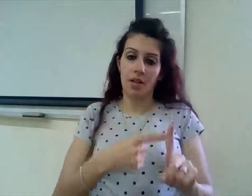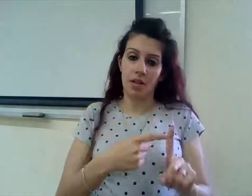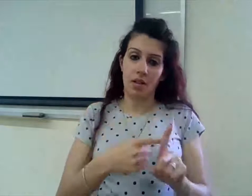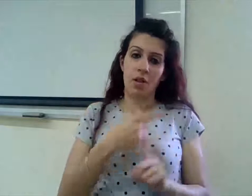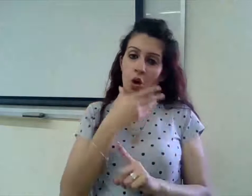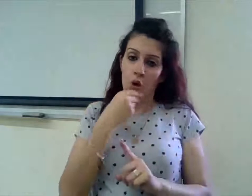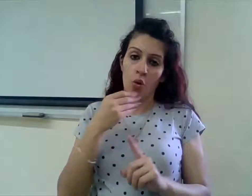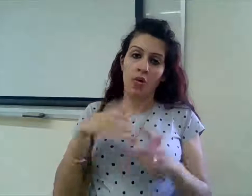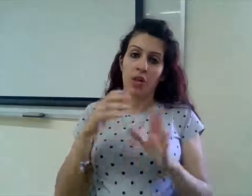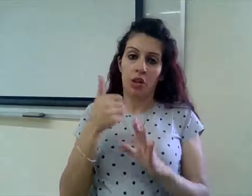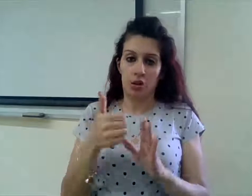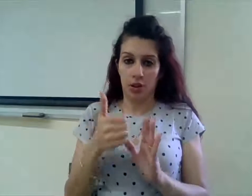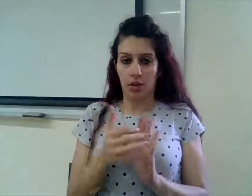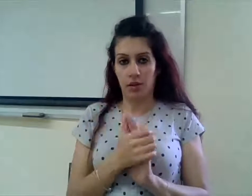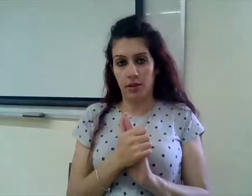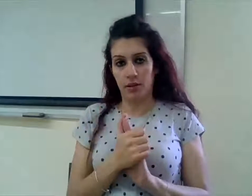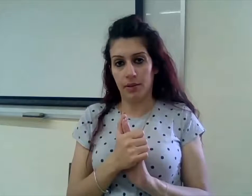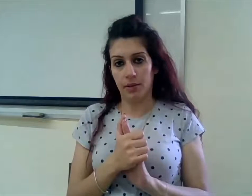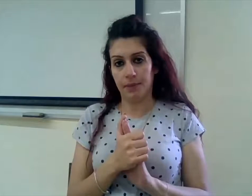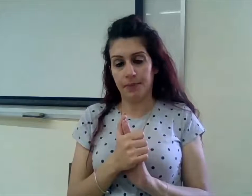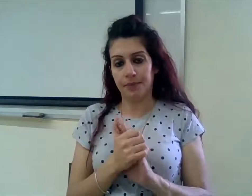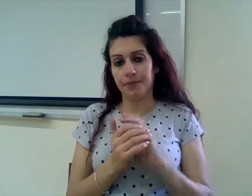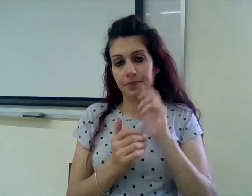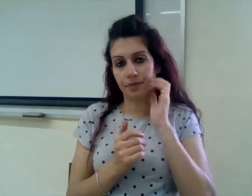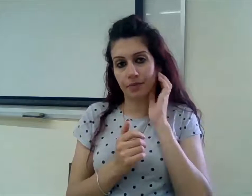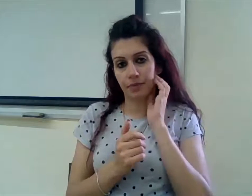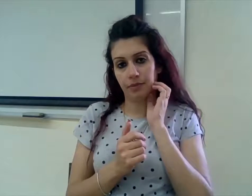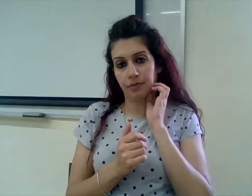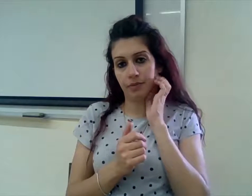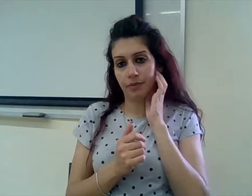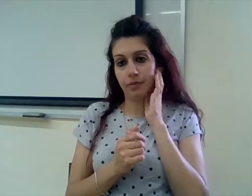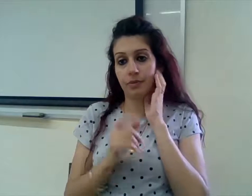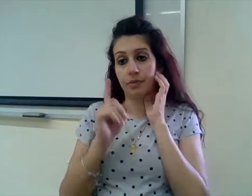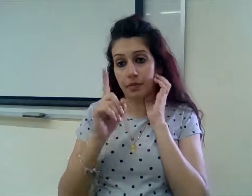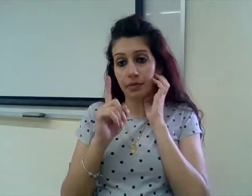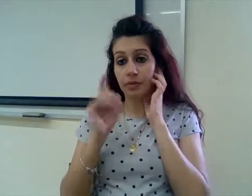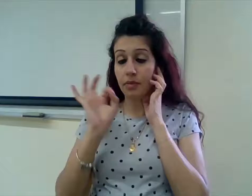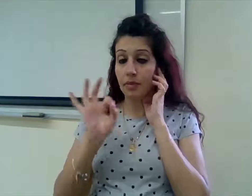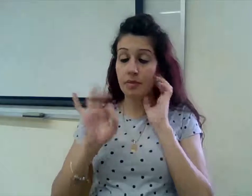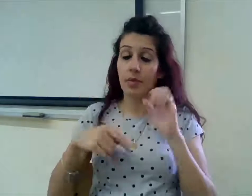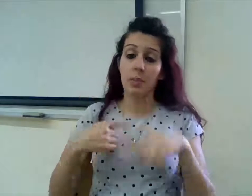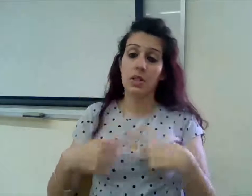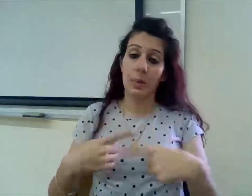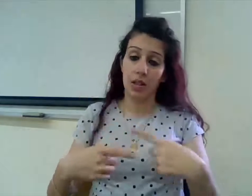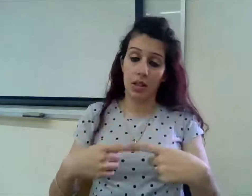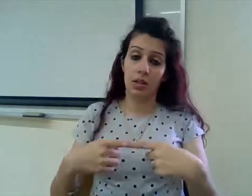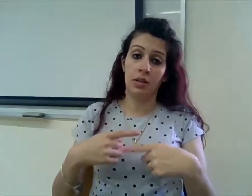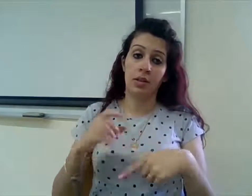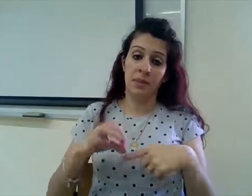Greivis you a beer it has been indeed very interesting and very valuable not